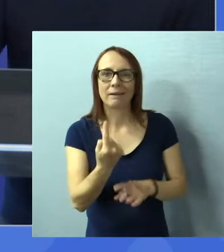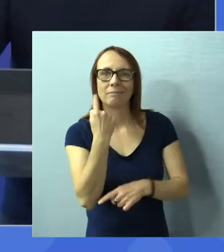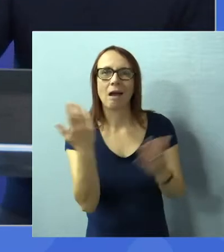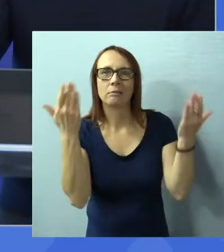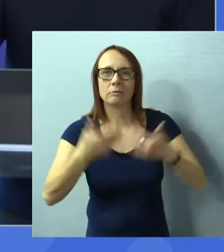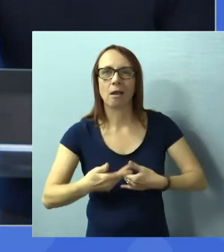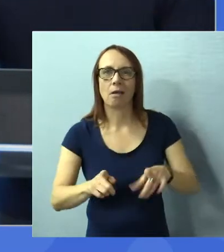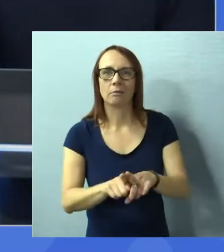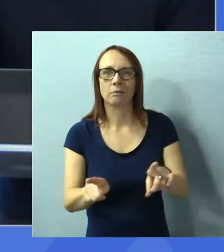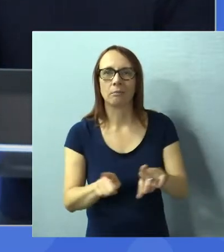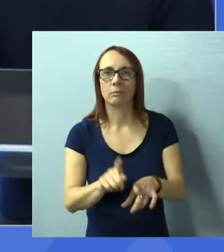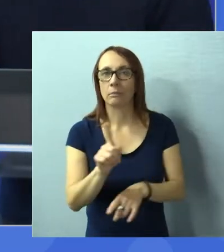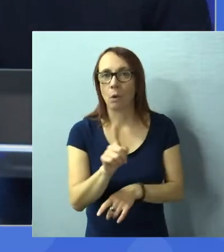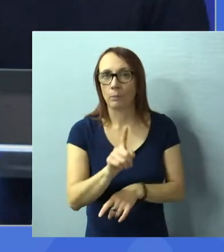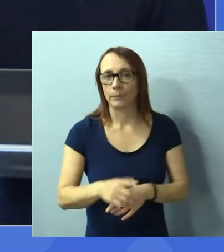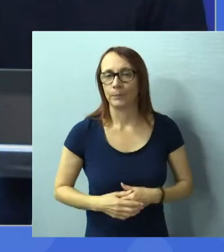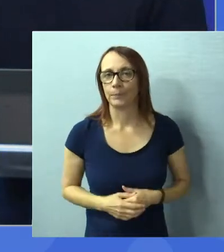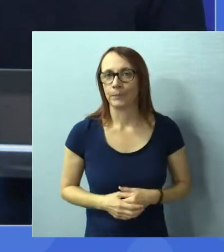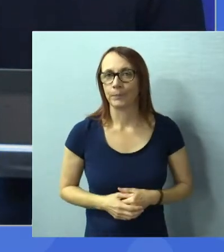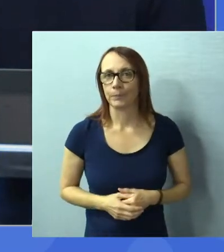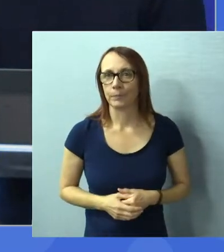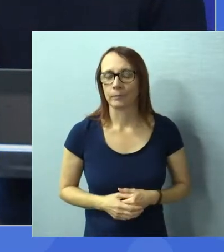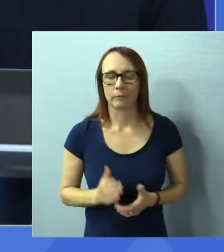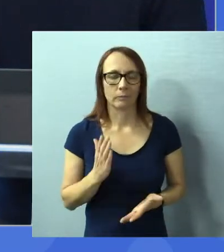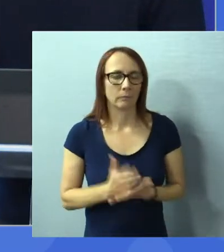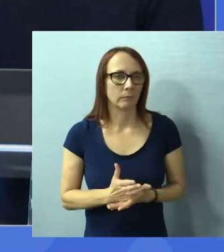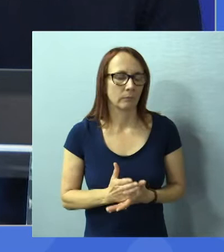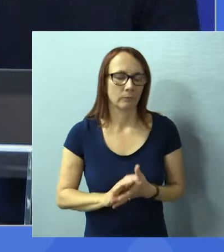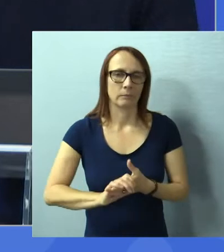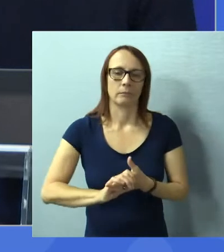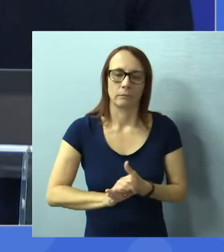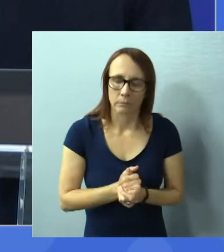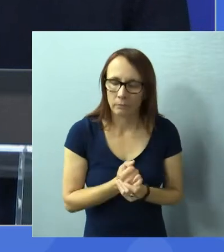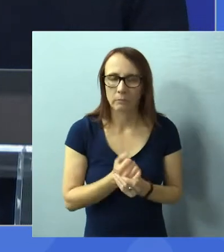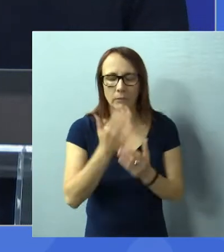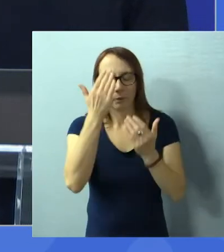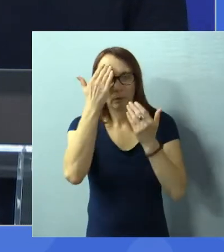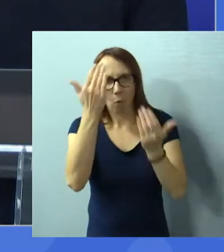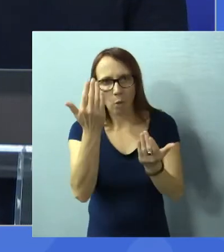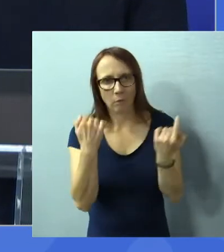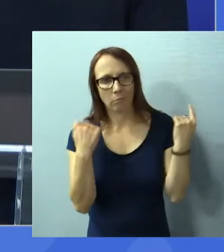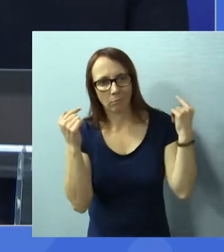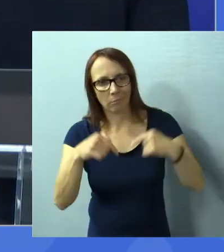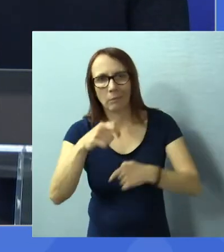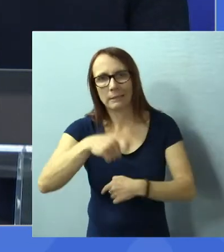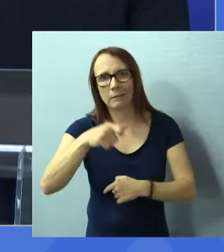was what privileges to be here the citizens assembly and to play even a